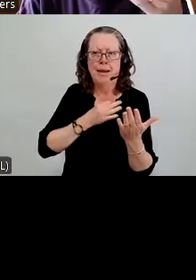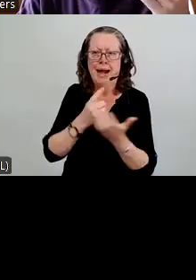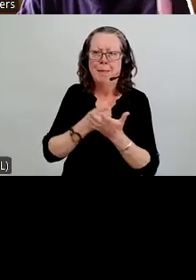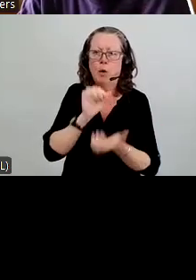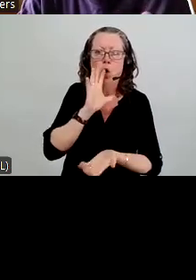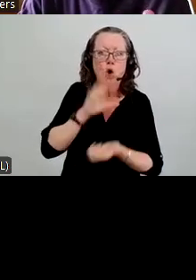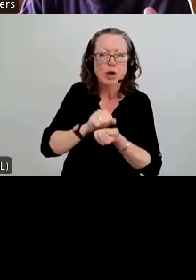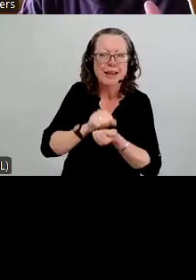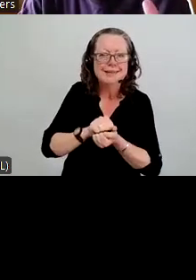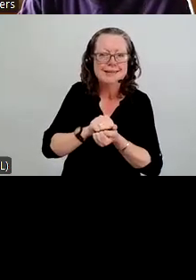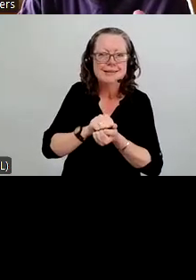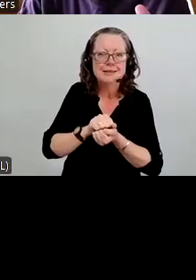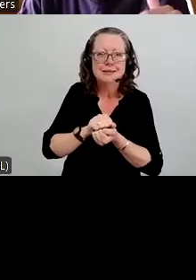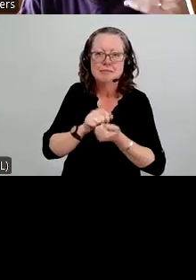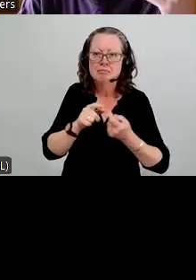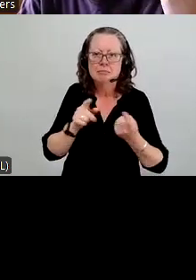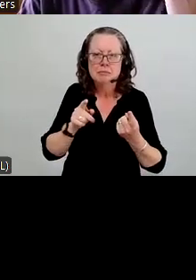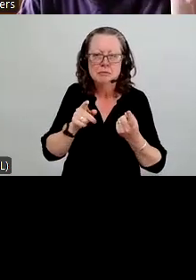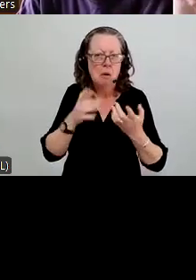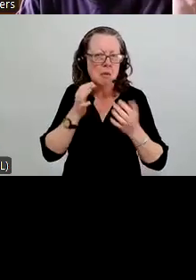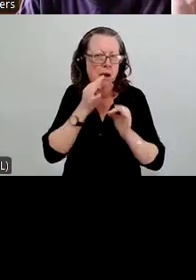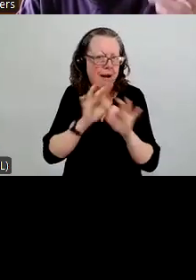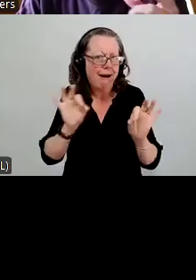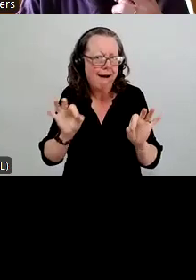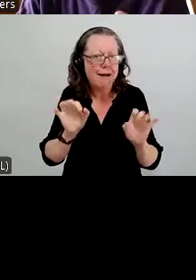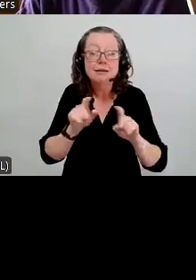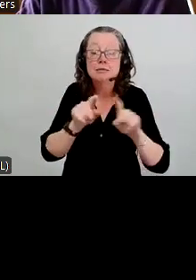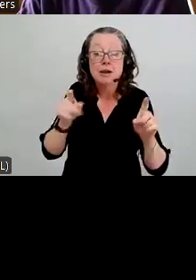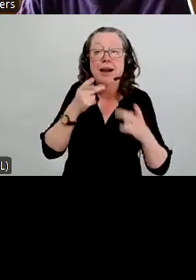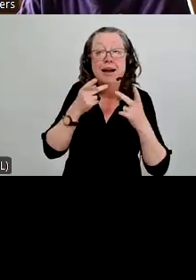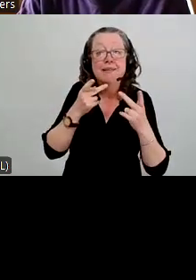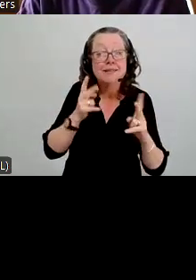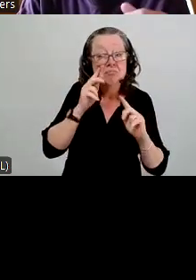When you go to a website yourself, why do you accept cookies?